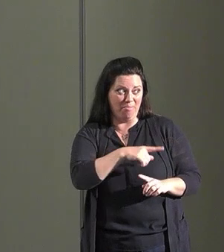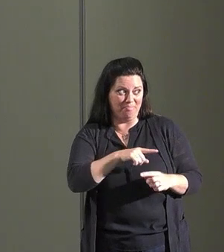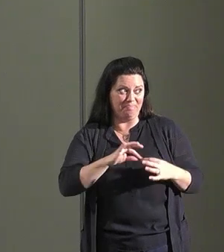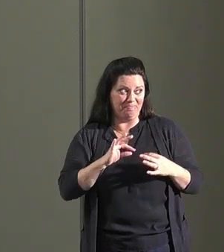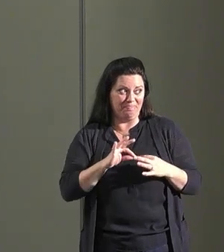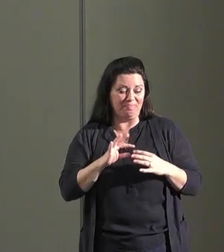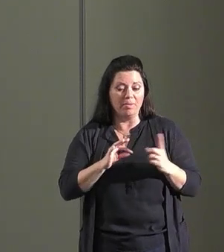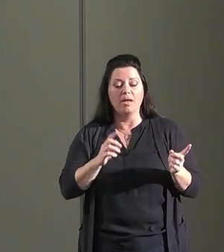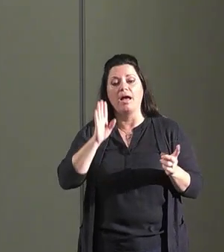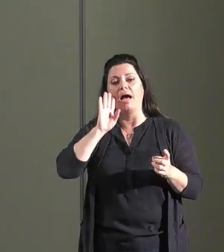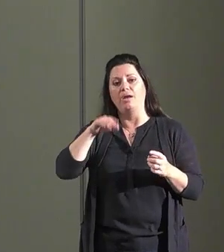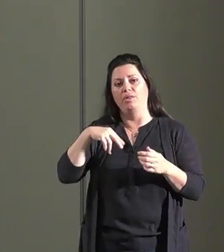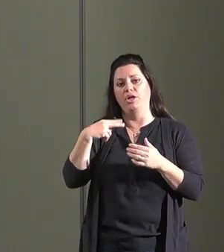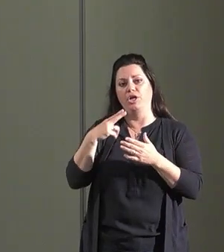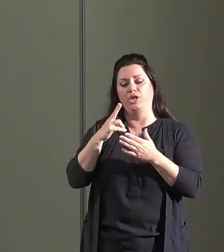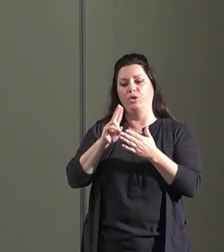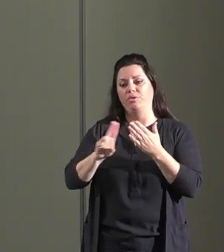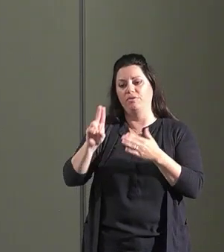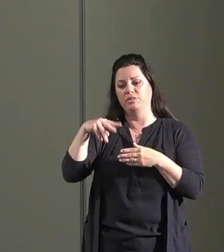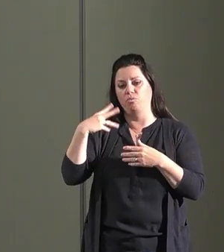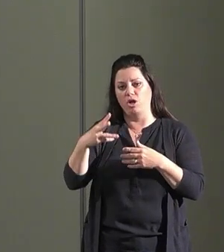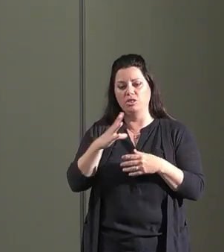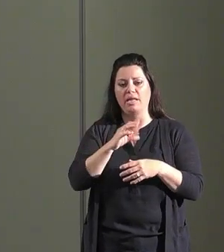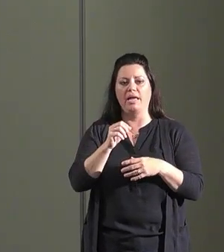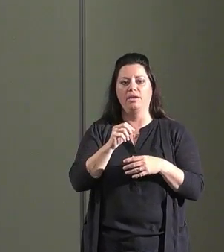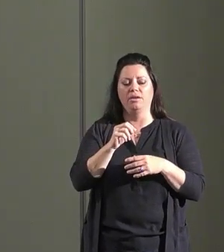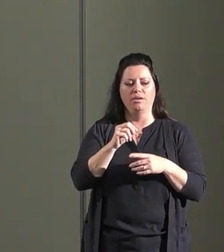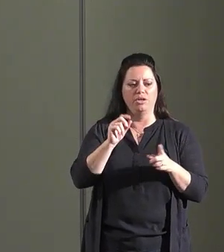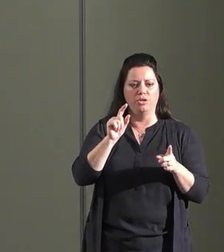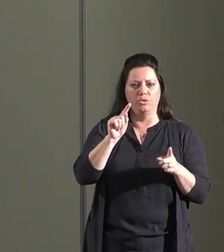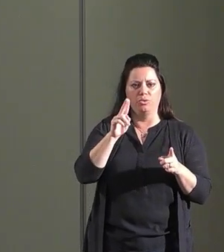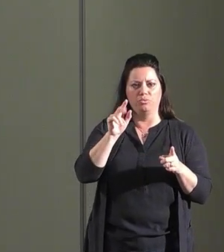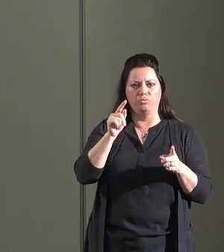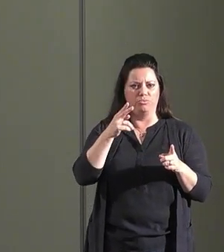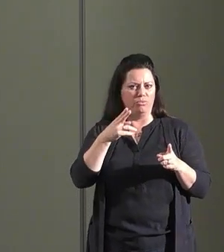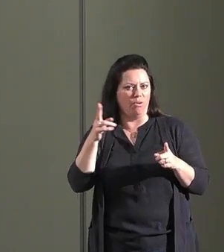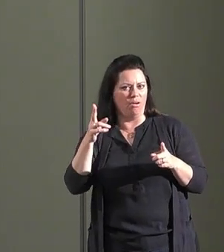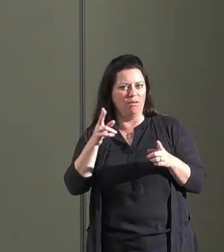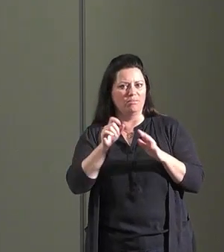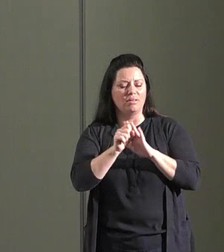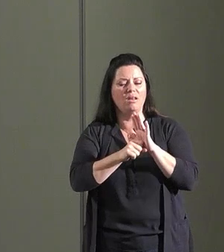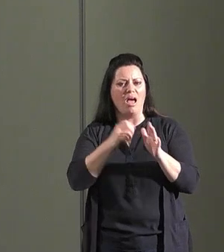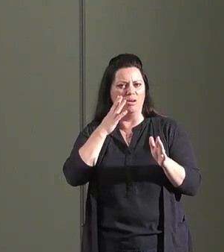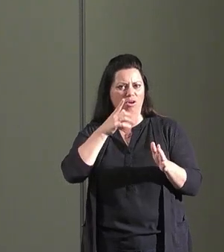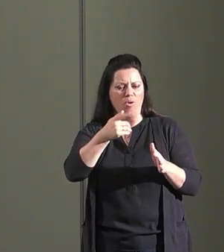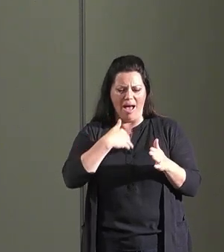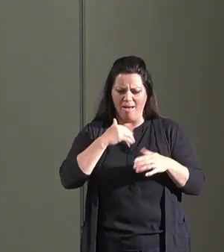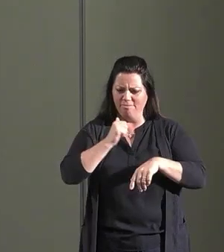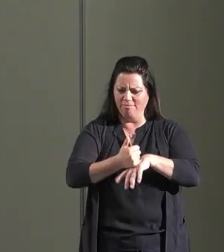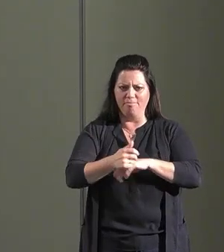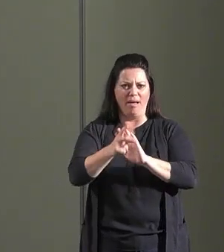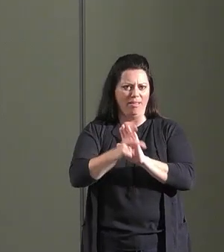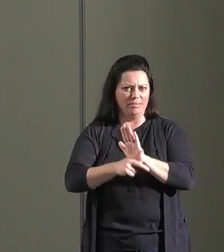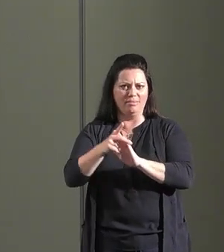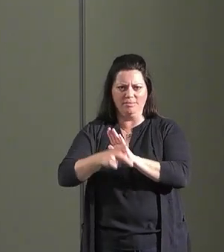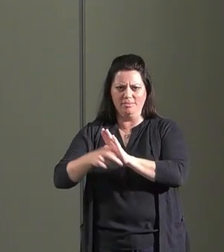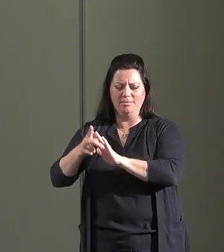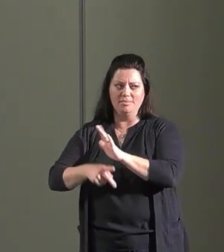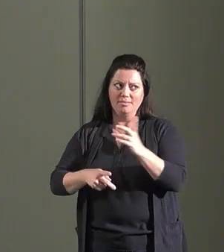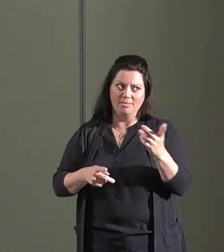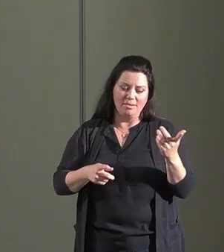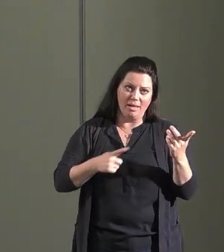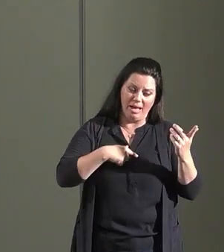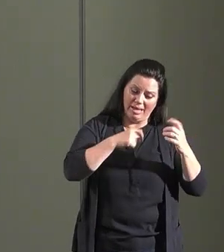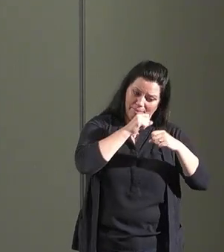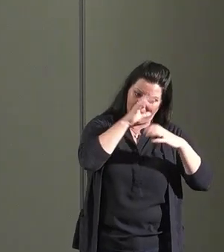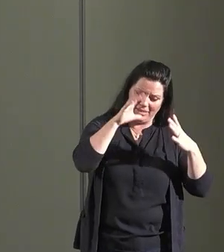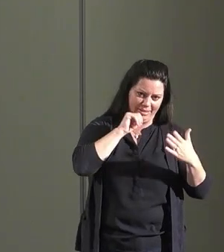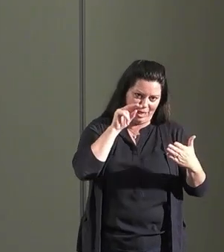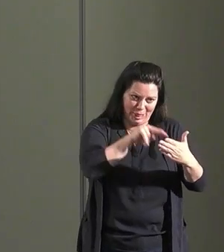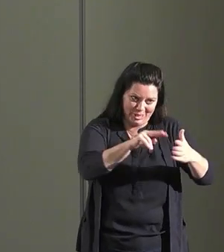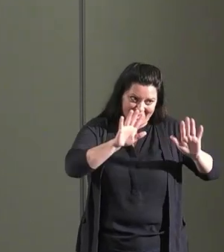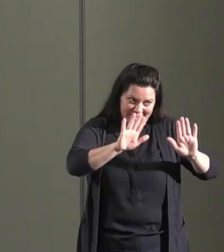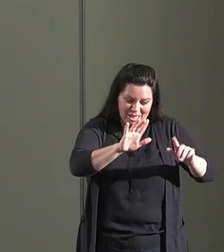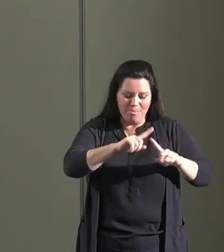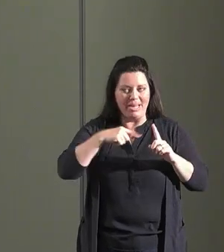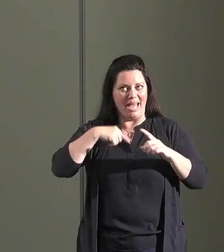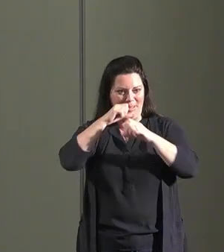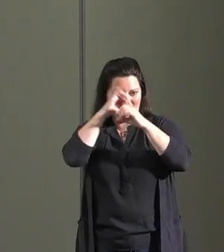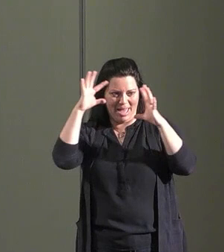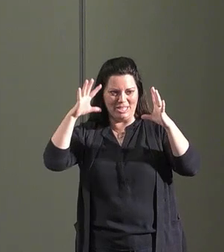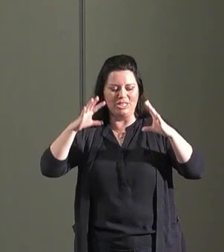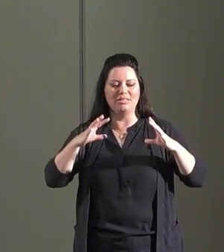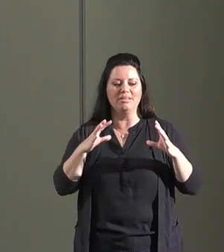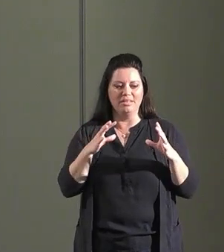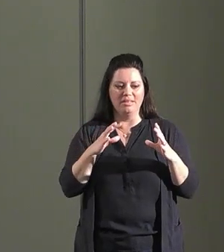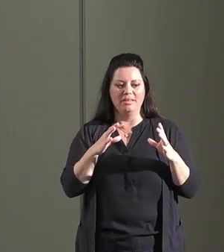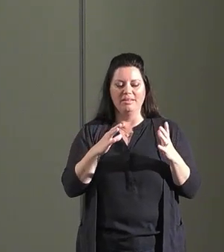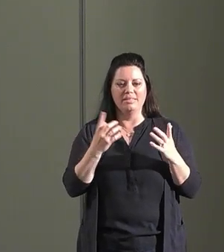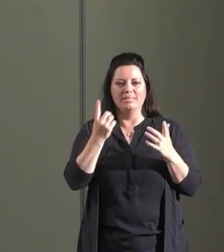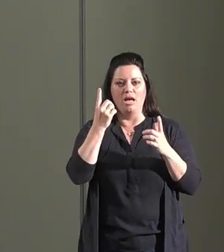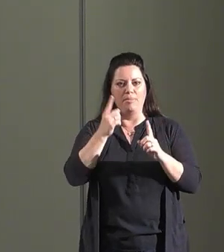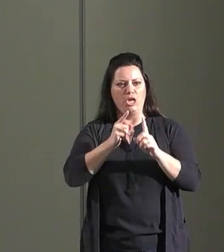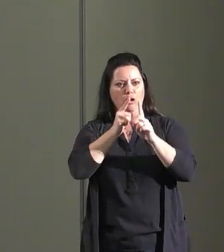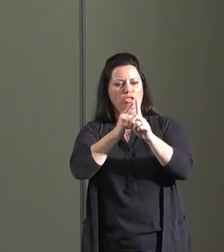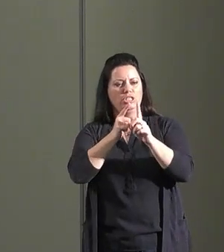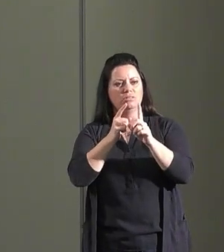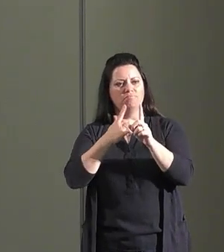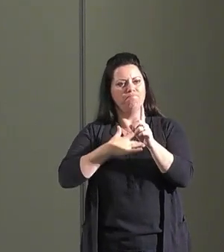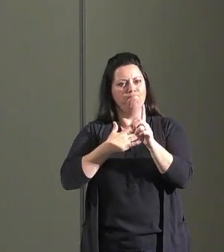University of Washington and I envision and imagine there is a notion of maturity model